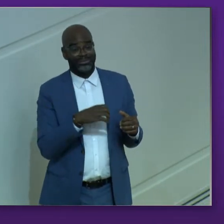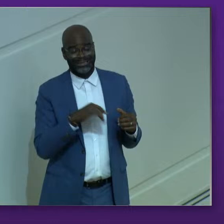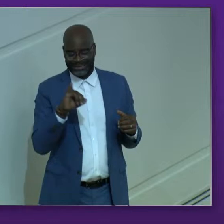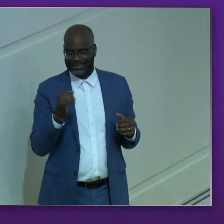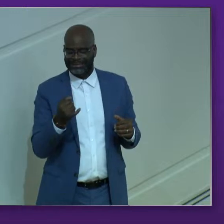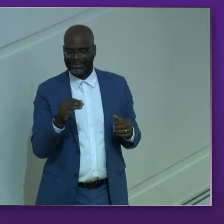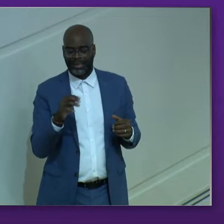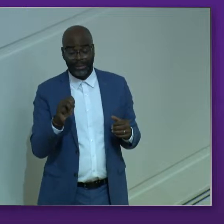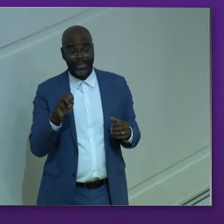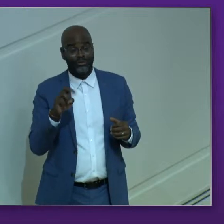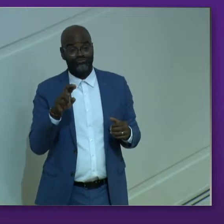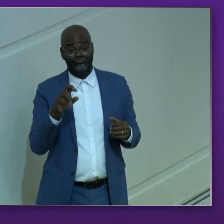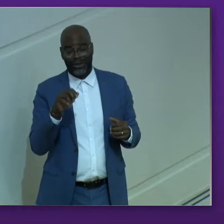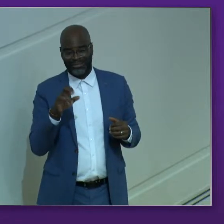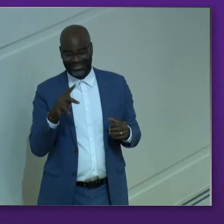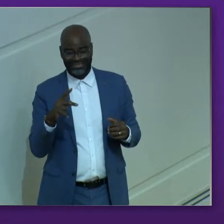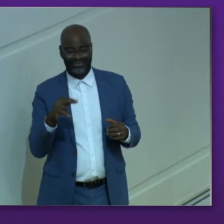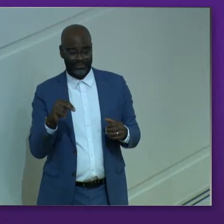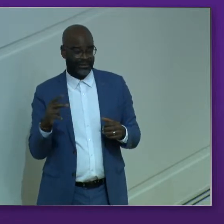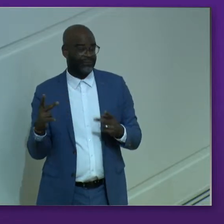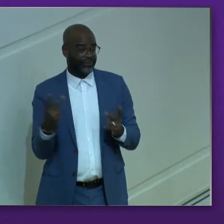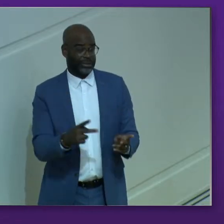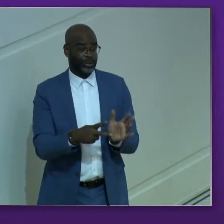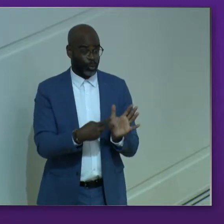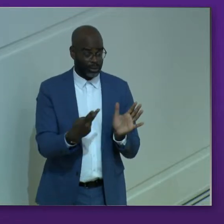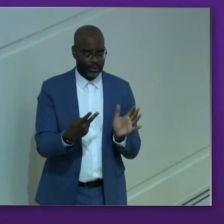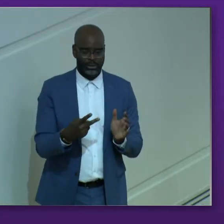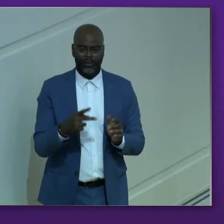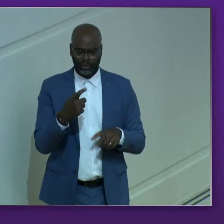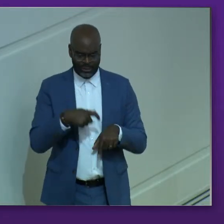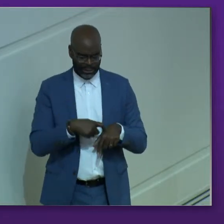ROLAND CONGRESSMAN.